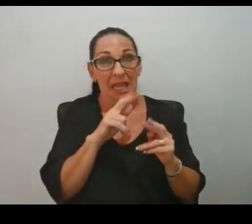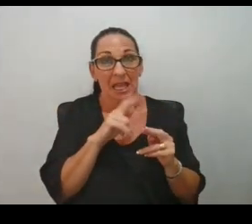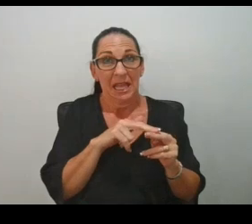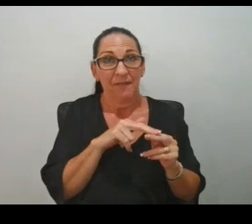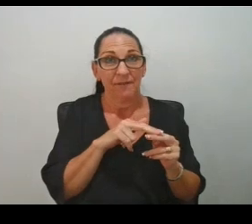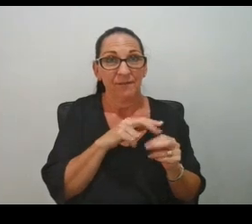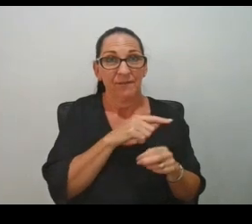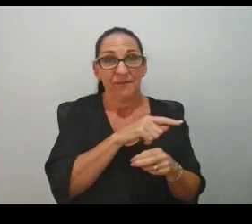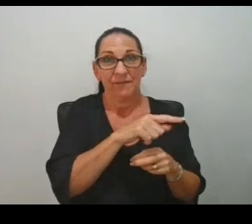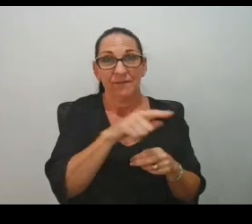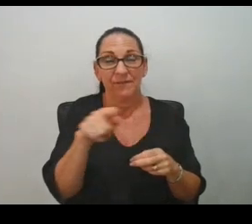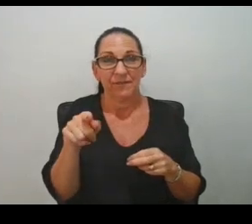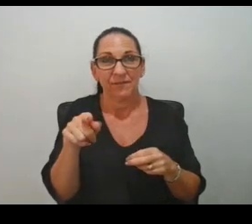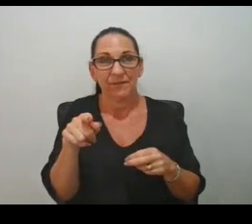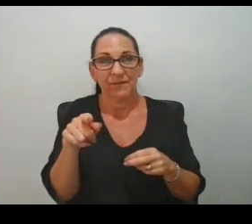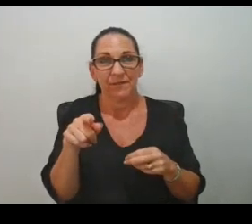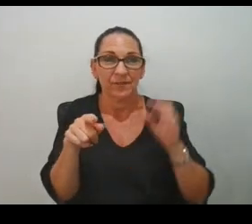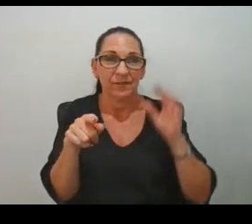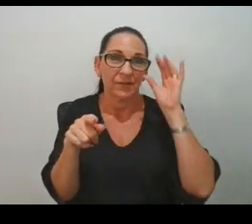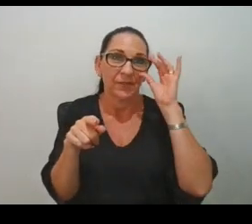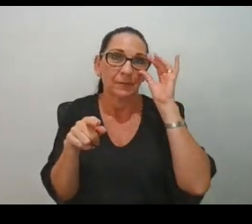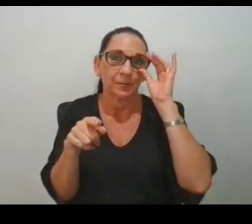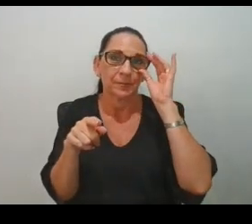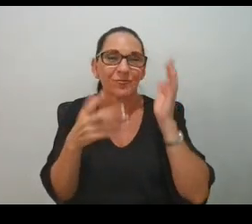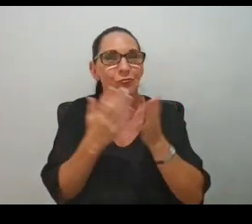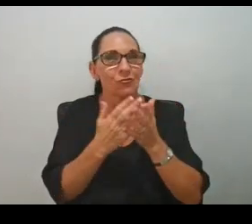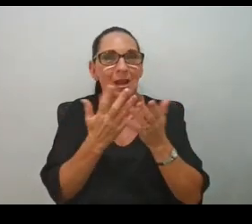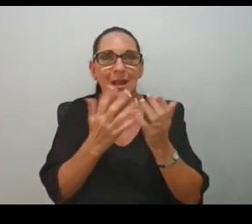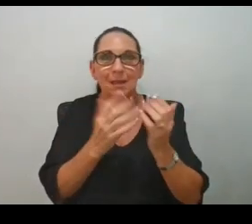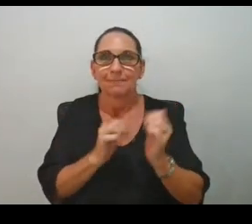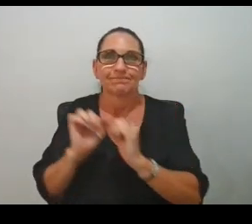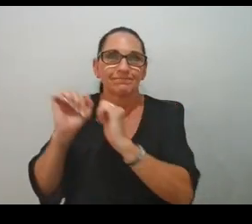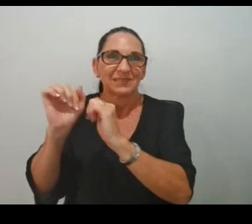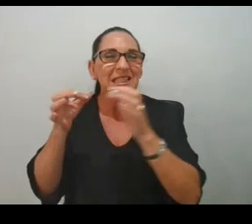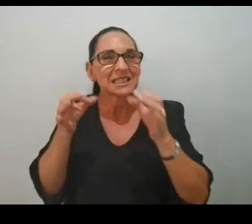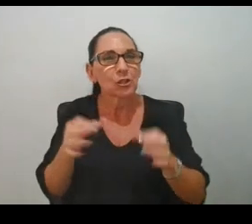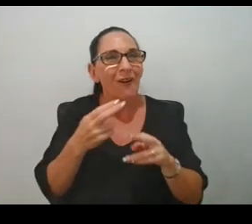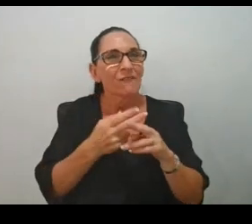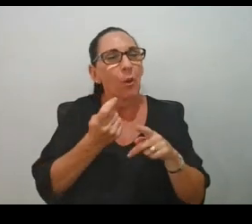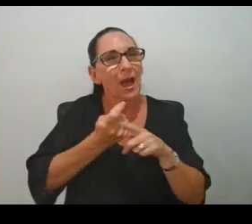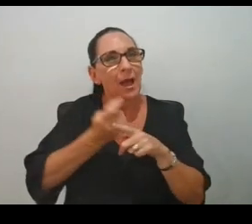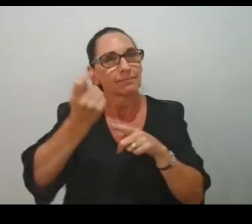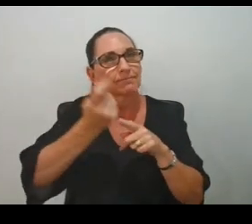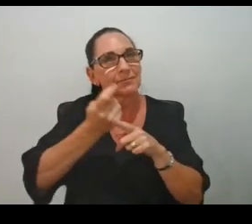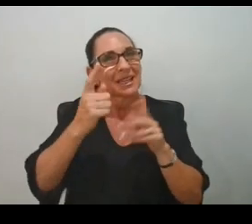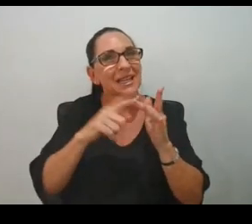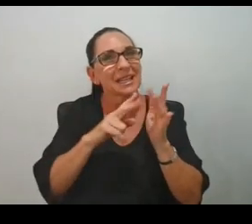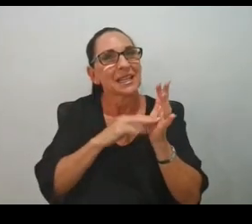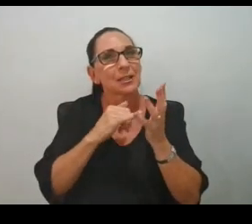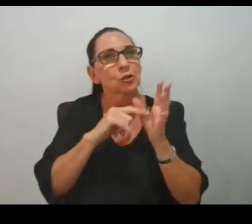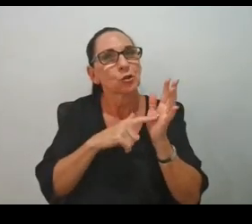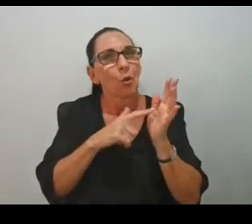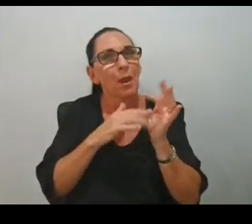guess that's a that's a decision for the firm as to whether they would allow the client to pay the